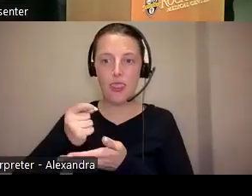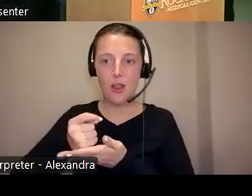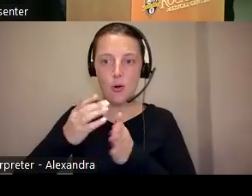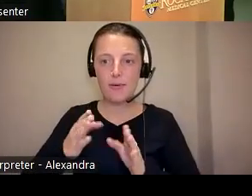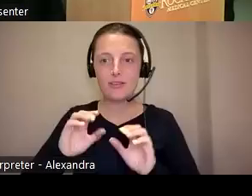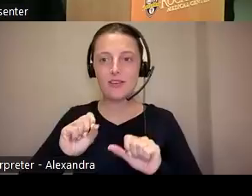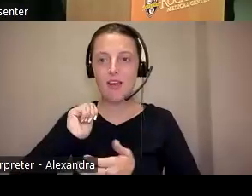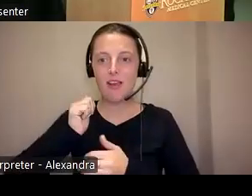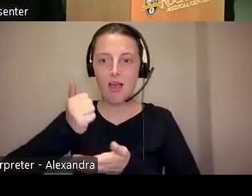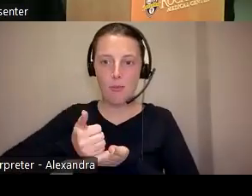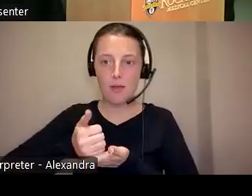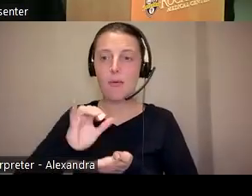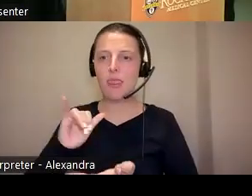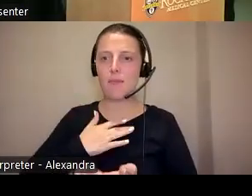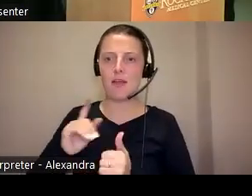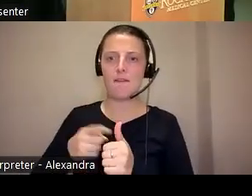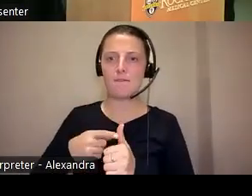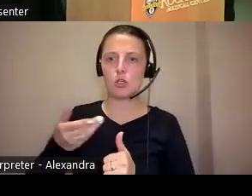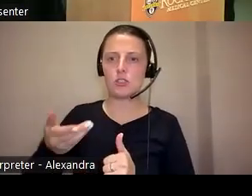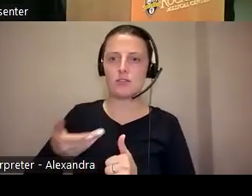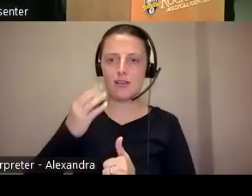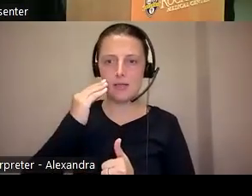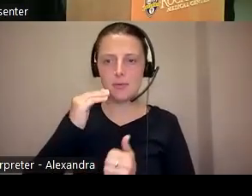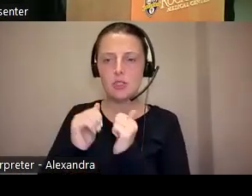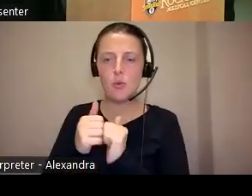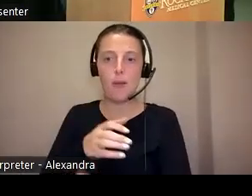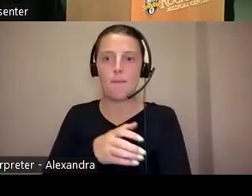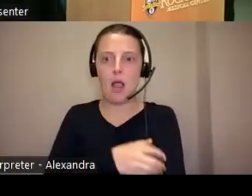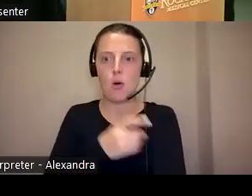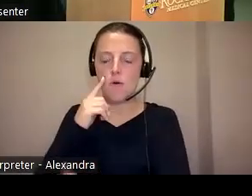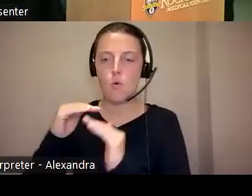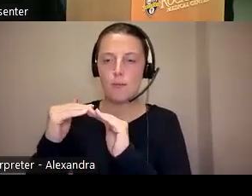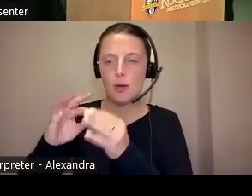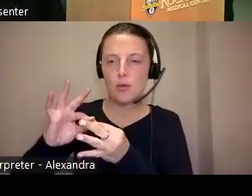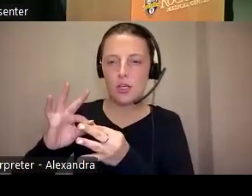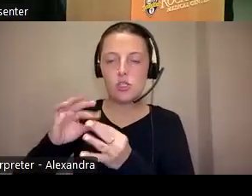power of peer relationships and recovery." In the 1990s, our peers are becoming K-sack